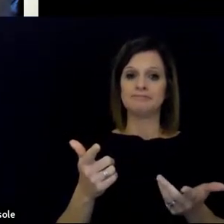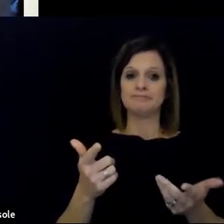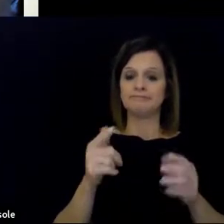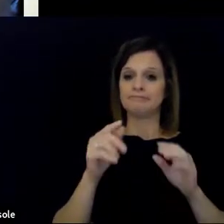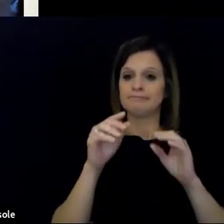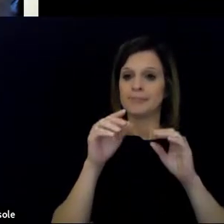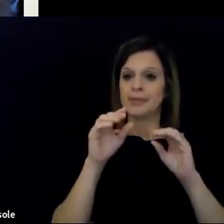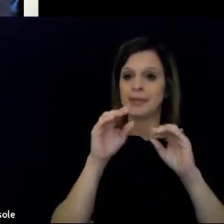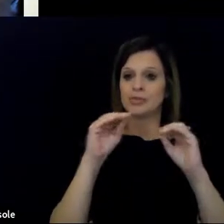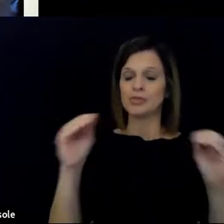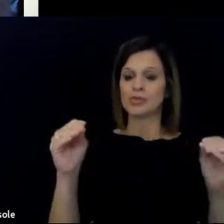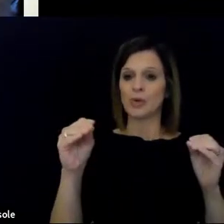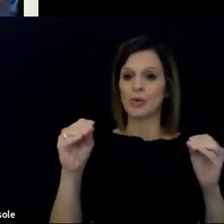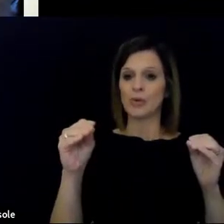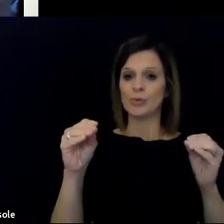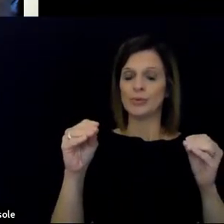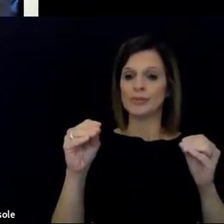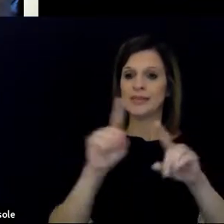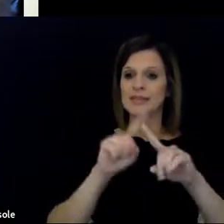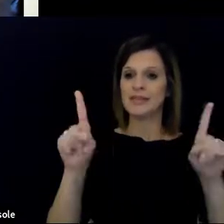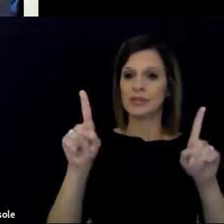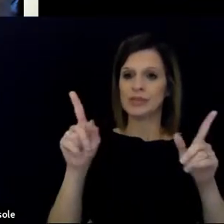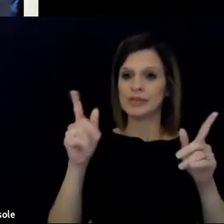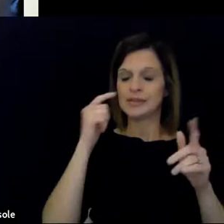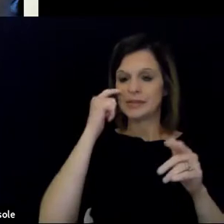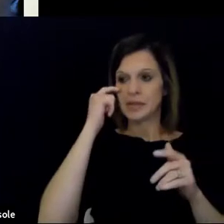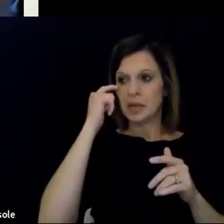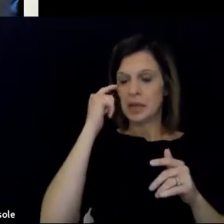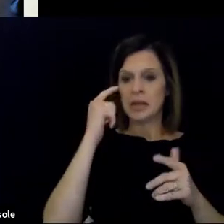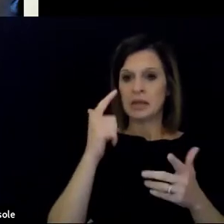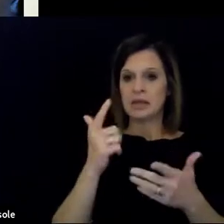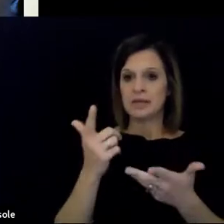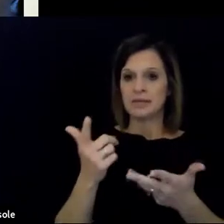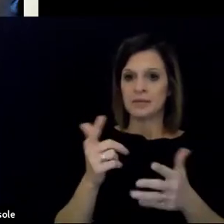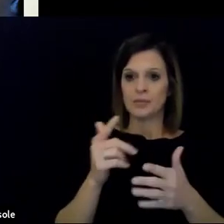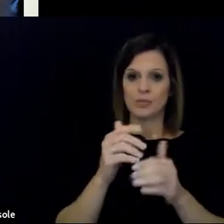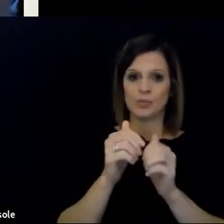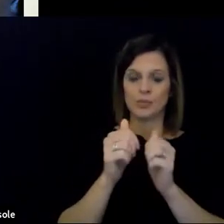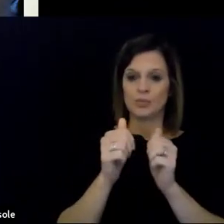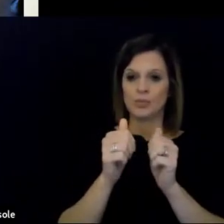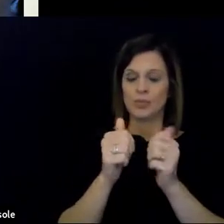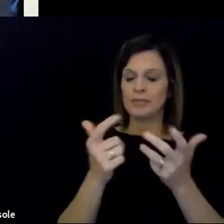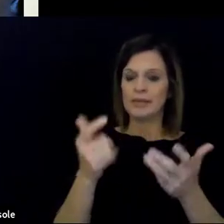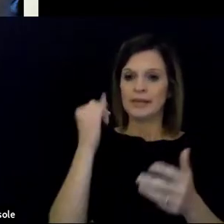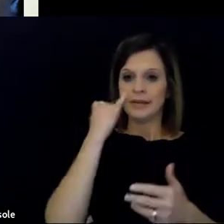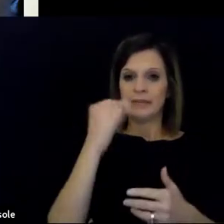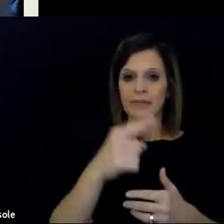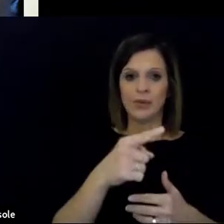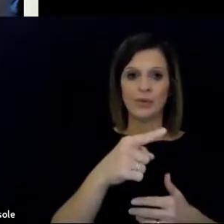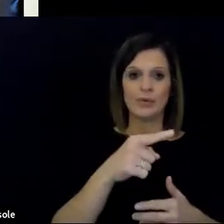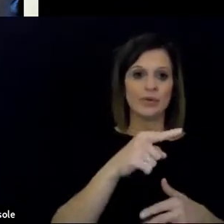and suddenly, you are a different species. And Jacob's 31 now,